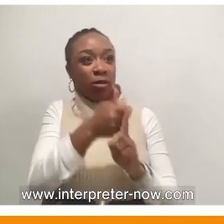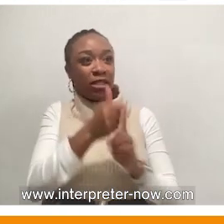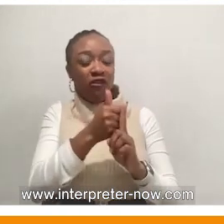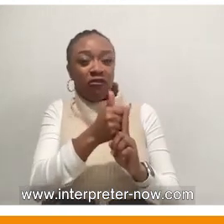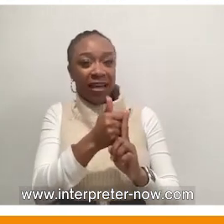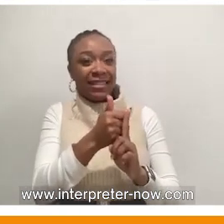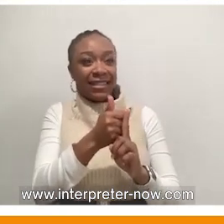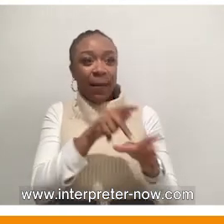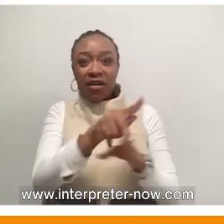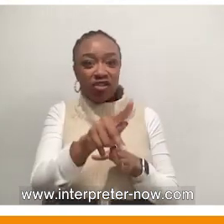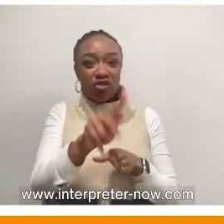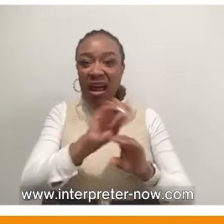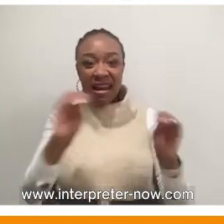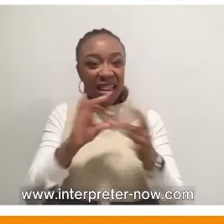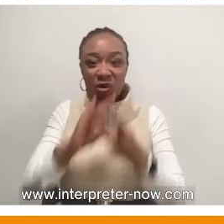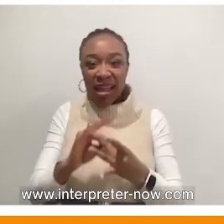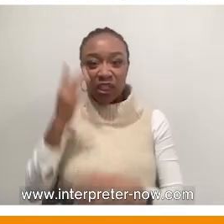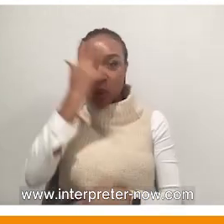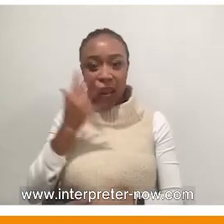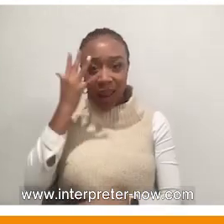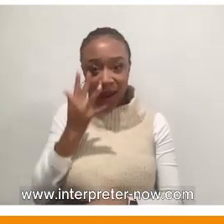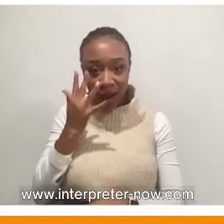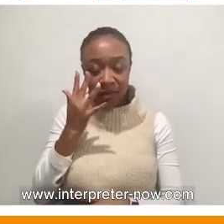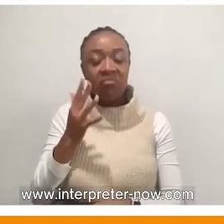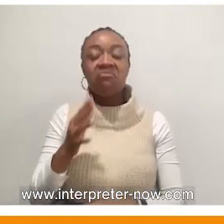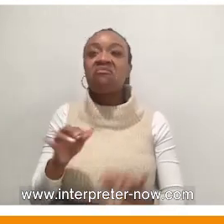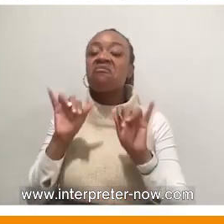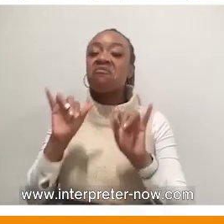That's it, it has nothing to do with how you look. So the skills.